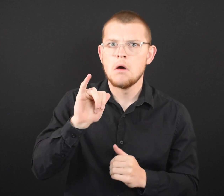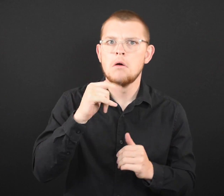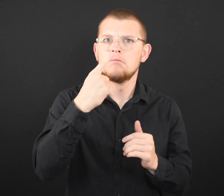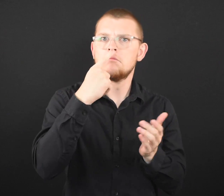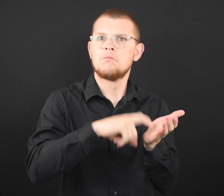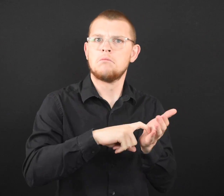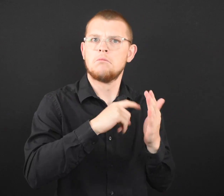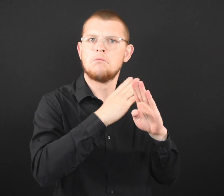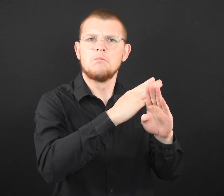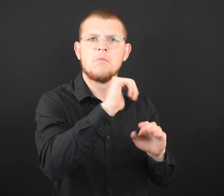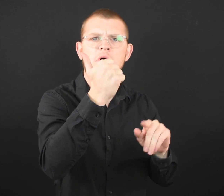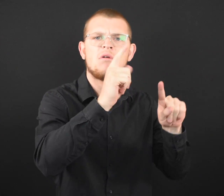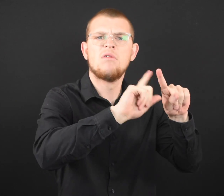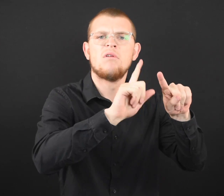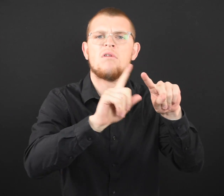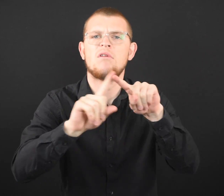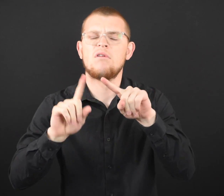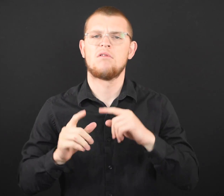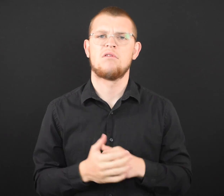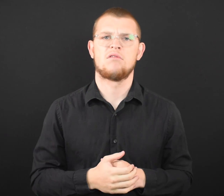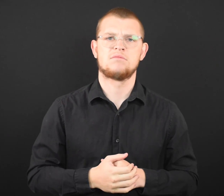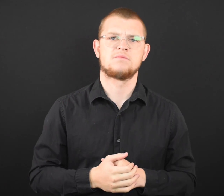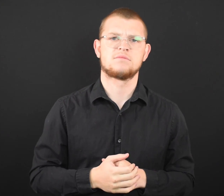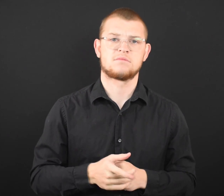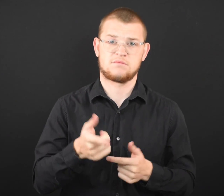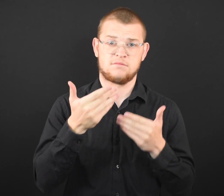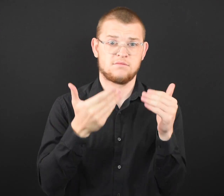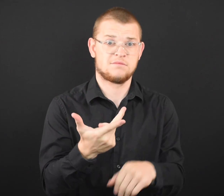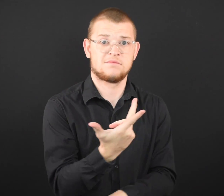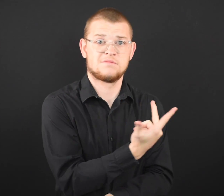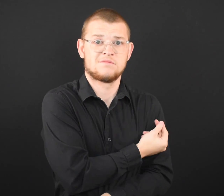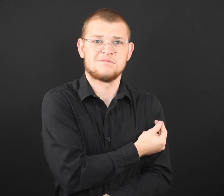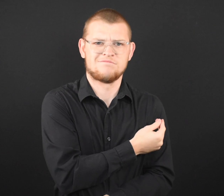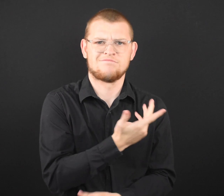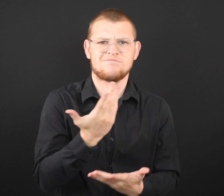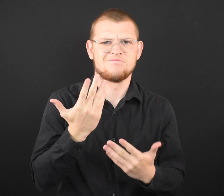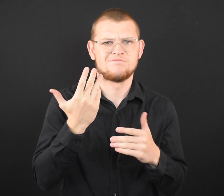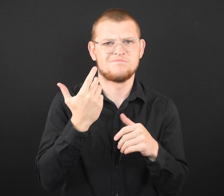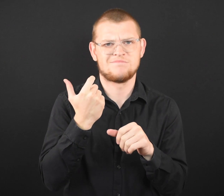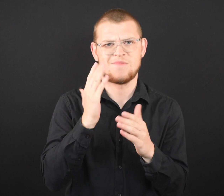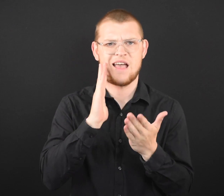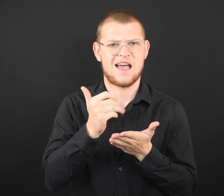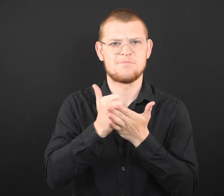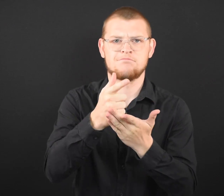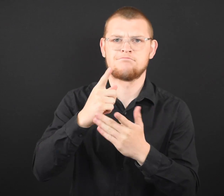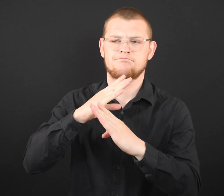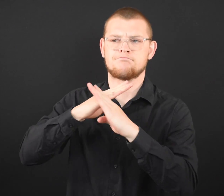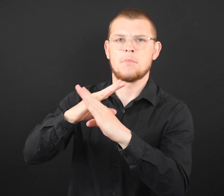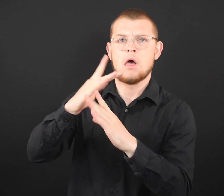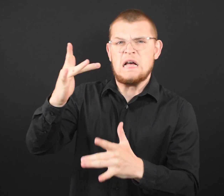They also seem to work against the new variants. Getting a COVID-19 vaccine helps keep you from